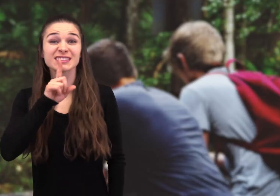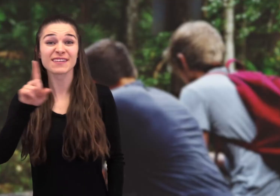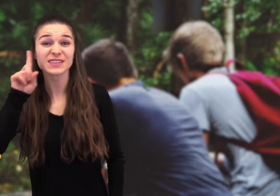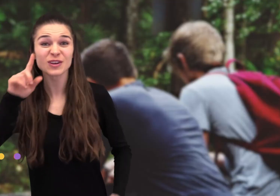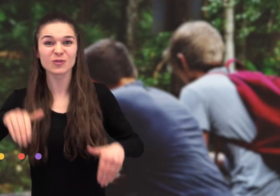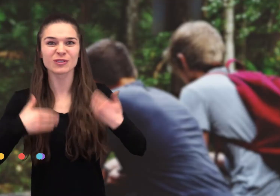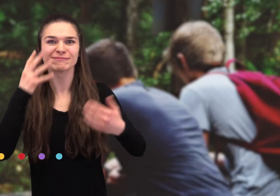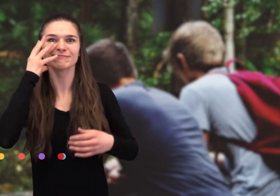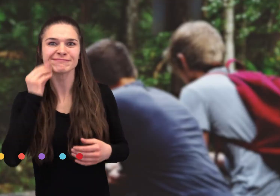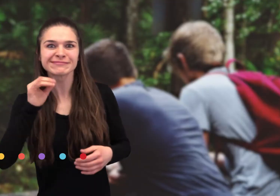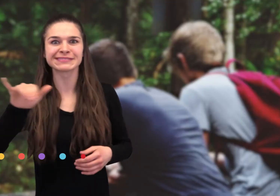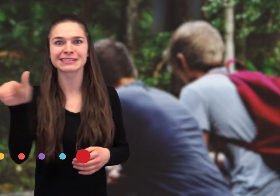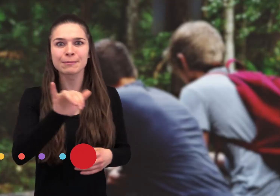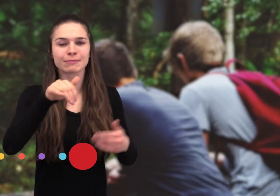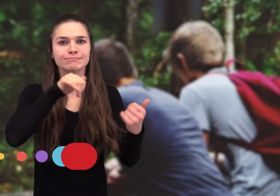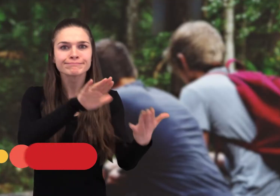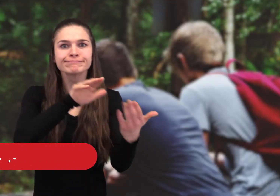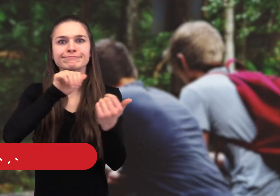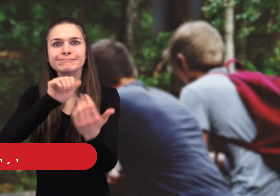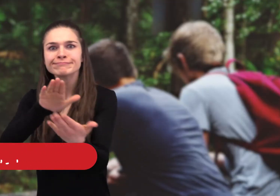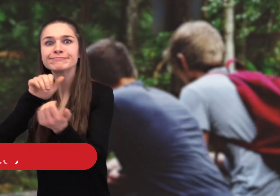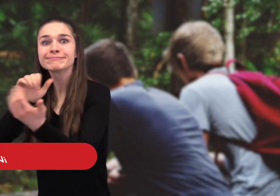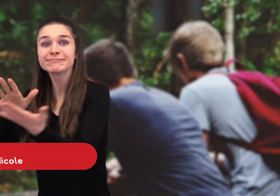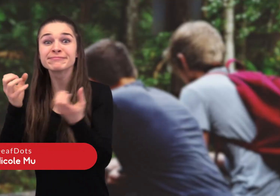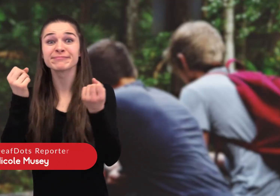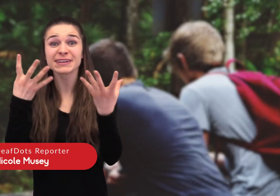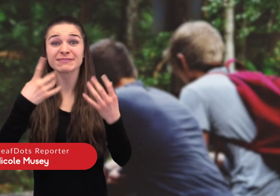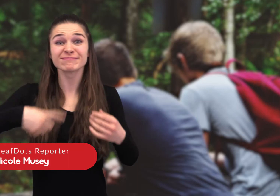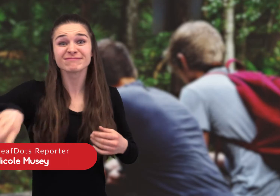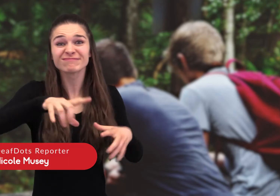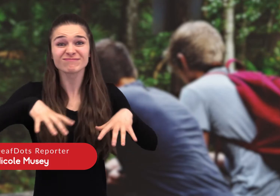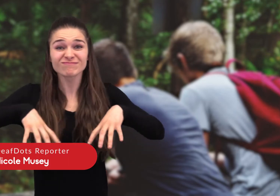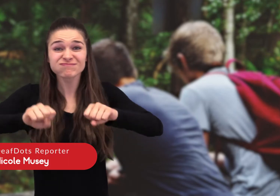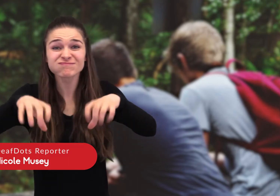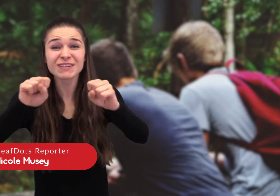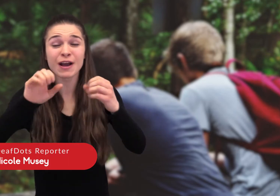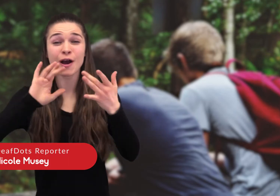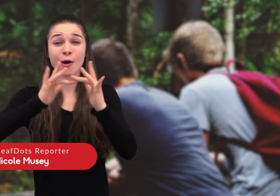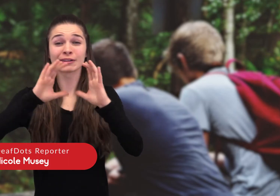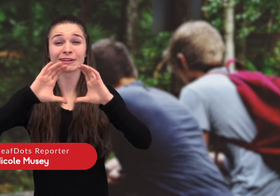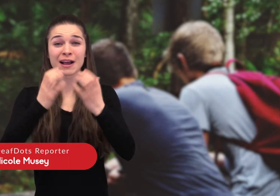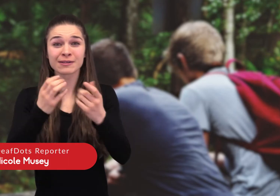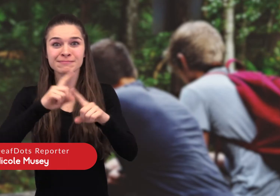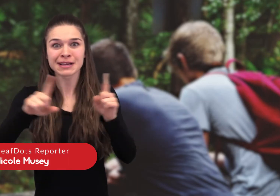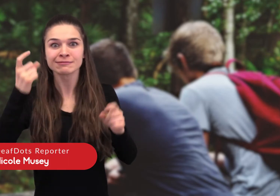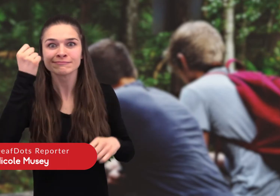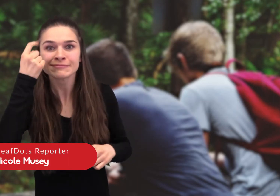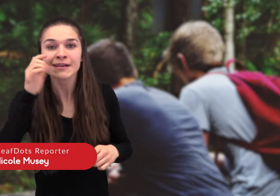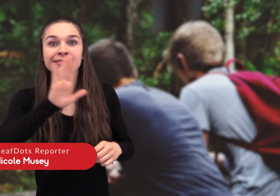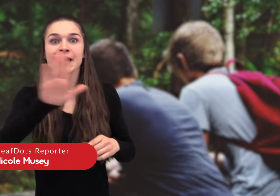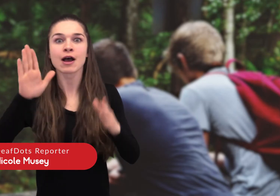[Nicole]: Deaf youth all are experiencing similar obstacles. Many of them have to take online classes which are draining